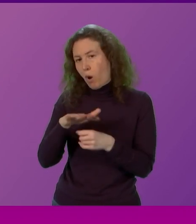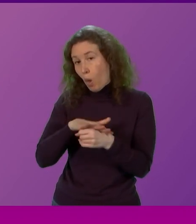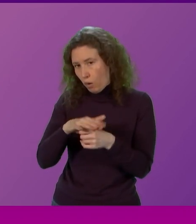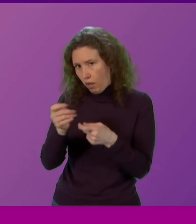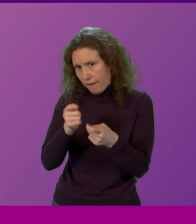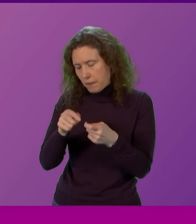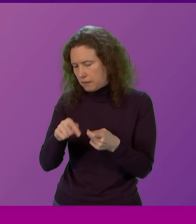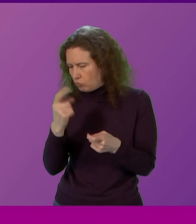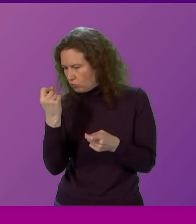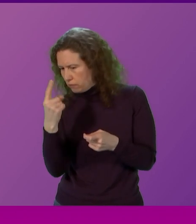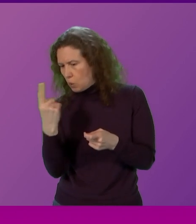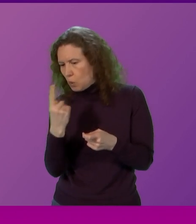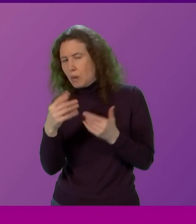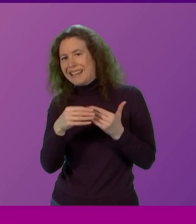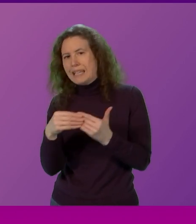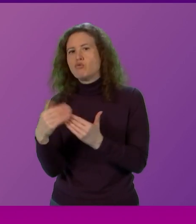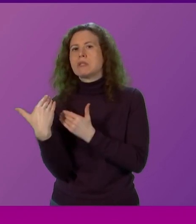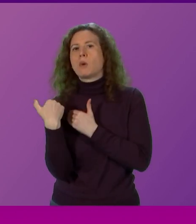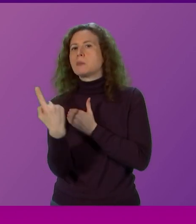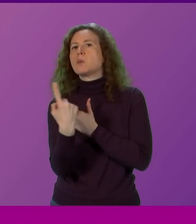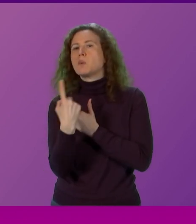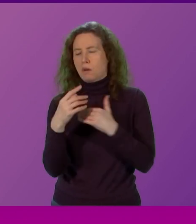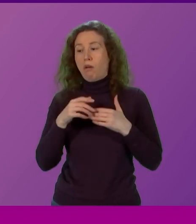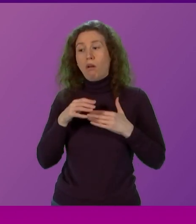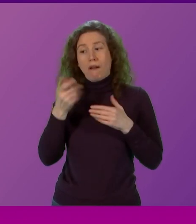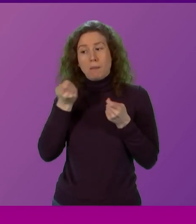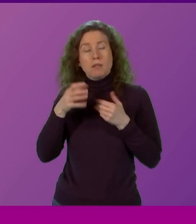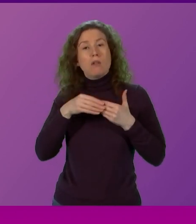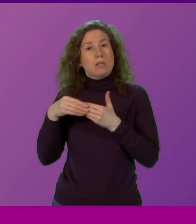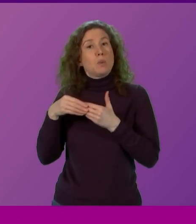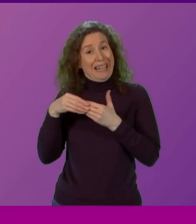the lead responsibility of government, but we all have a responsibility.